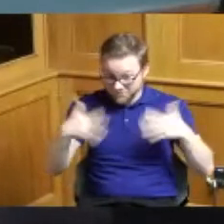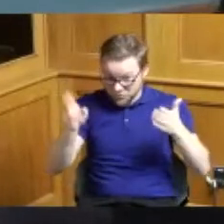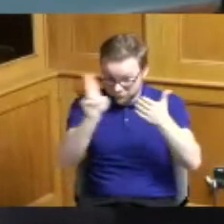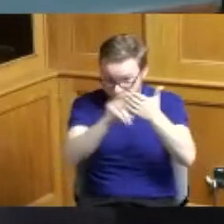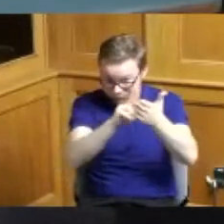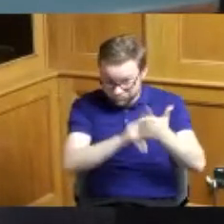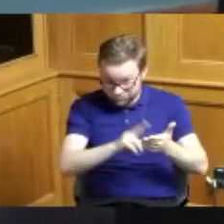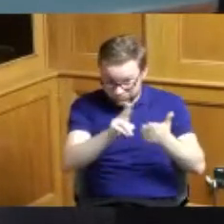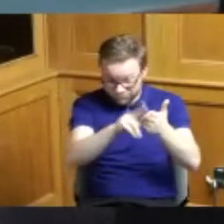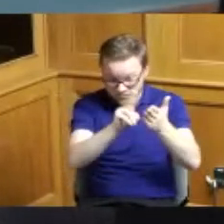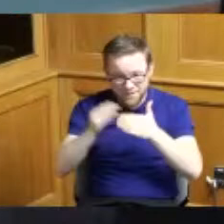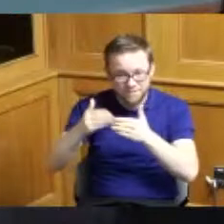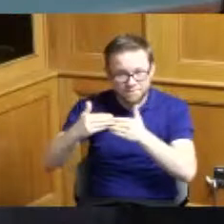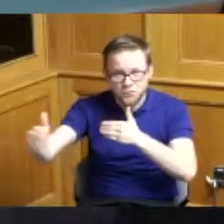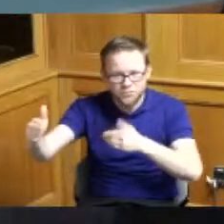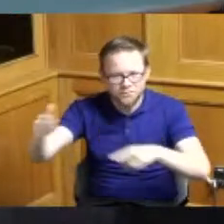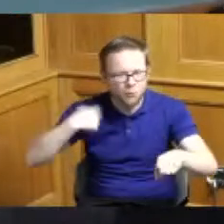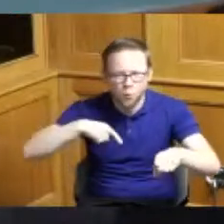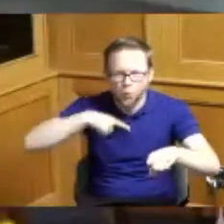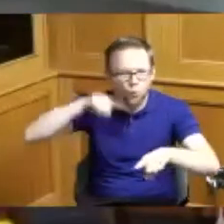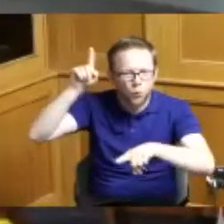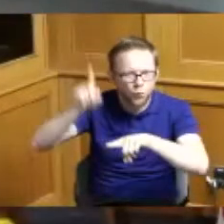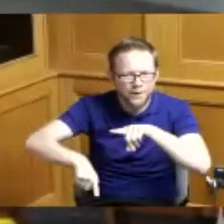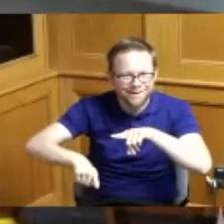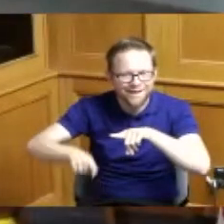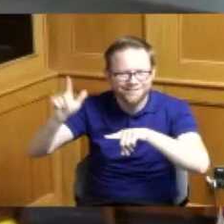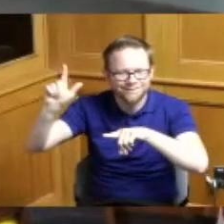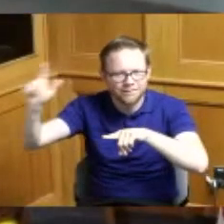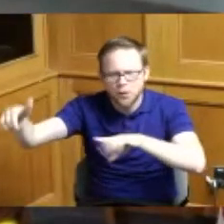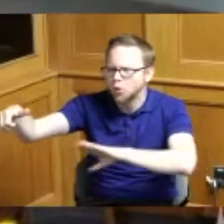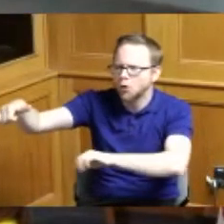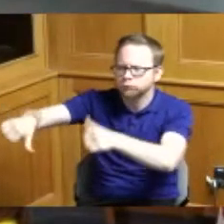I don't think we get to go back we according to what it says in here we are on the hook